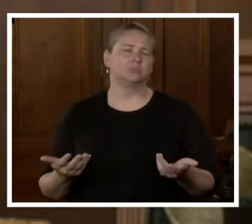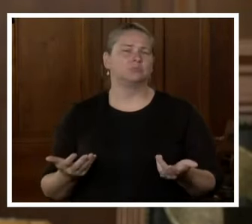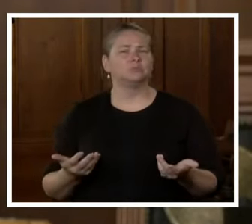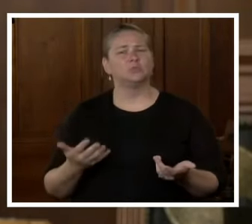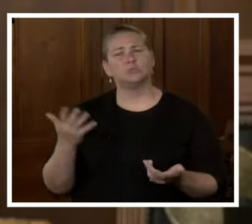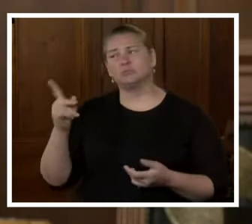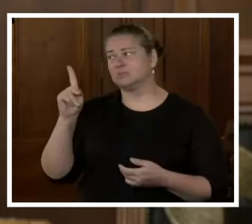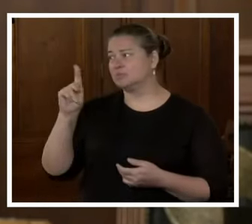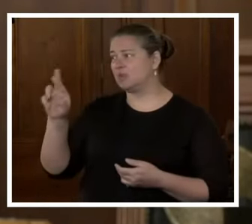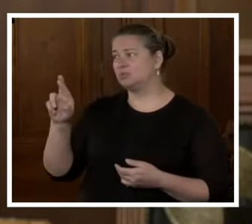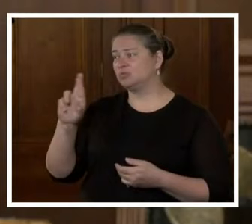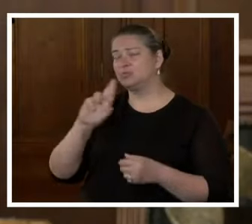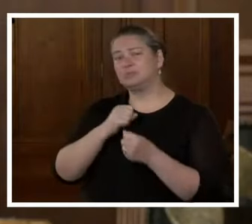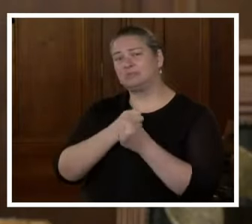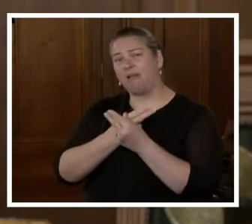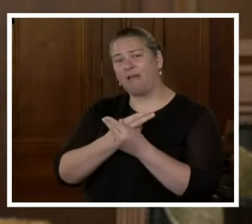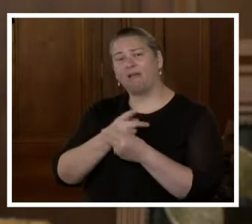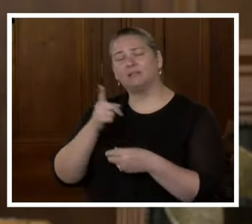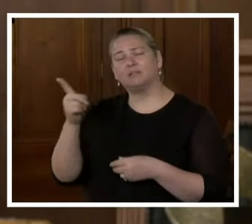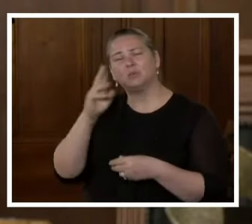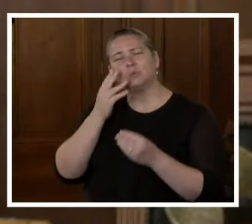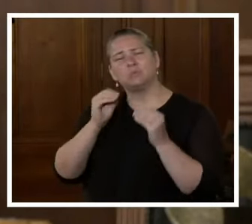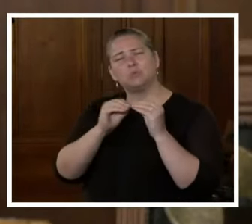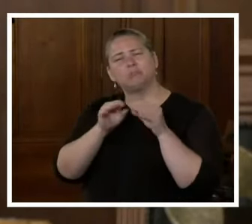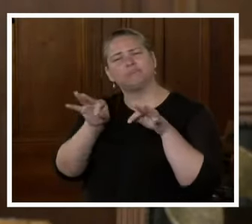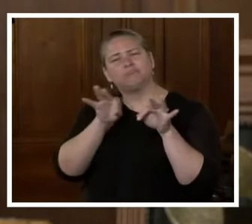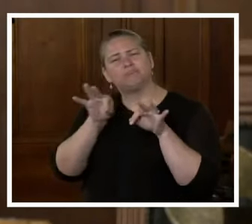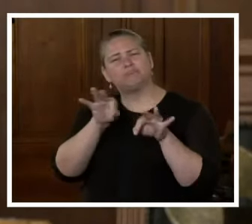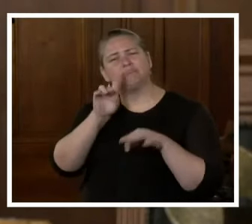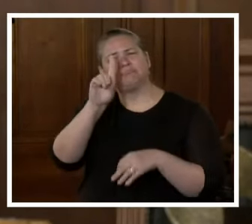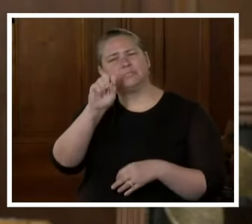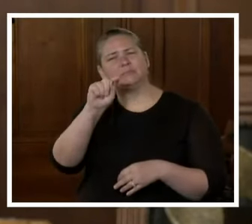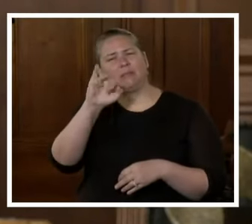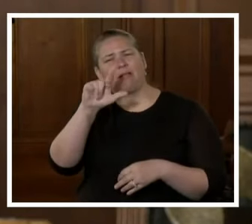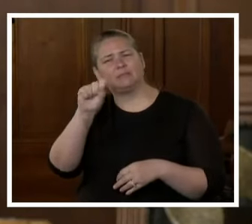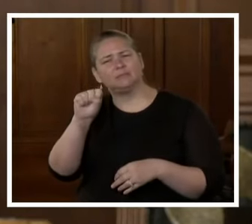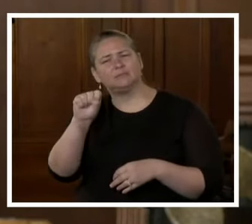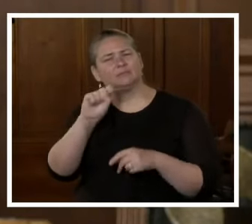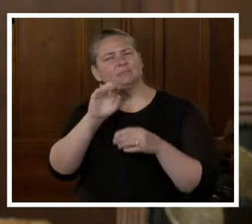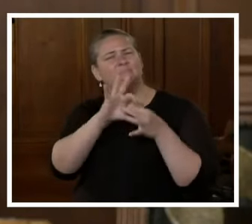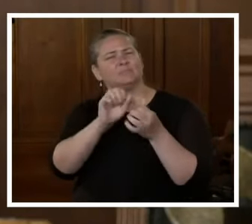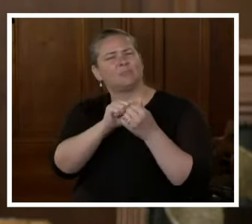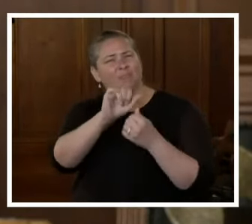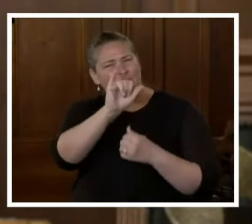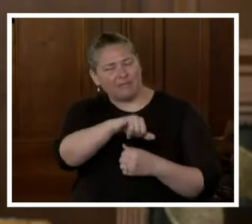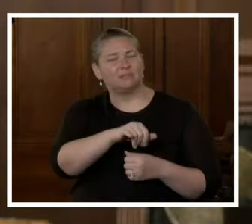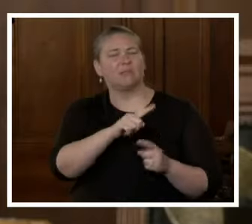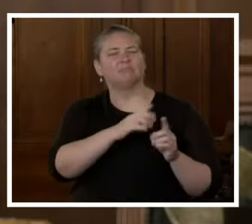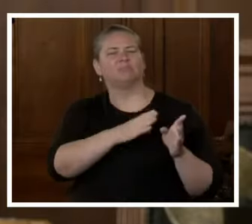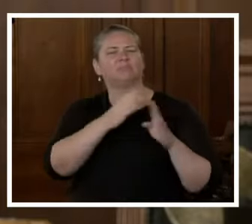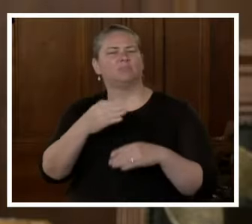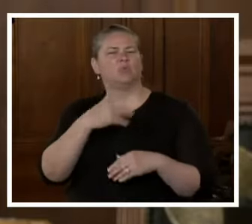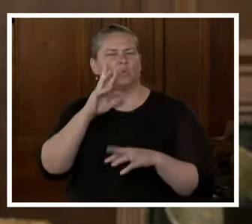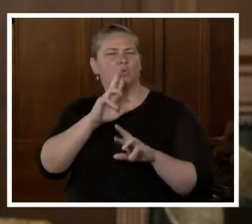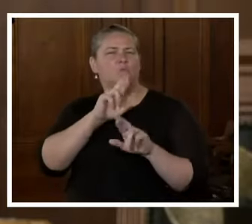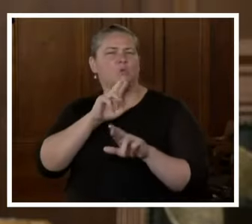A COVID-RELATED DEATH. IT IS POSSIBLE THAT COVID DID DIRECTLY CONTRIBUTE THE TO DEATH. IT'S ALSO POSSIBLE THAT IT DID NOT.